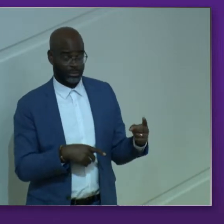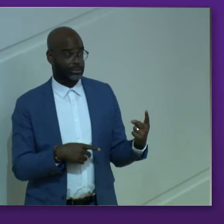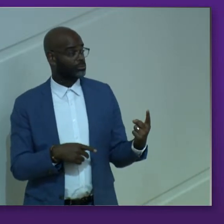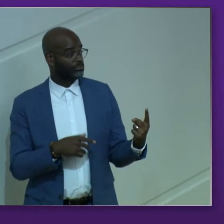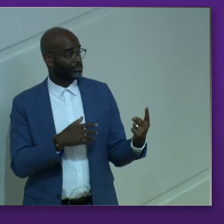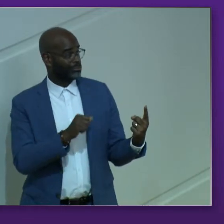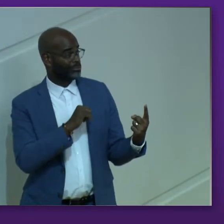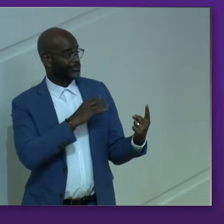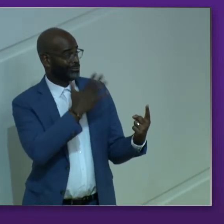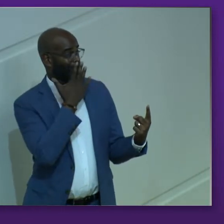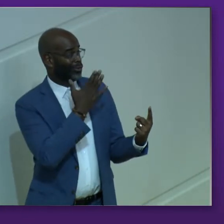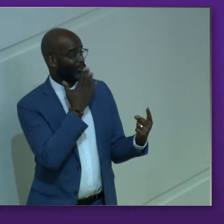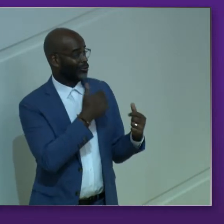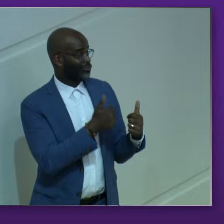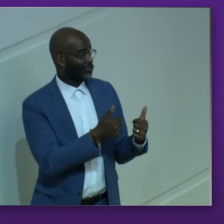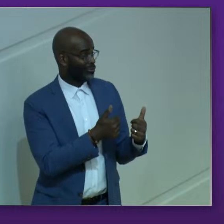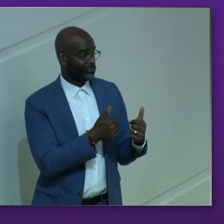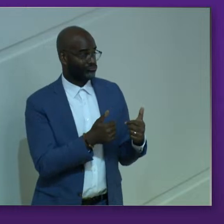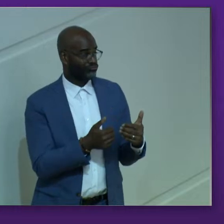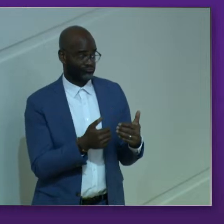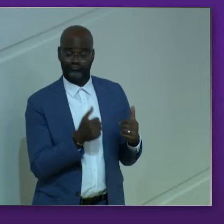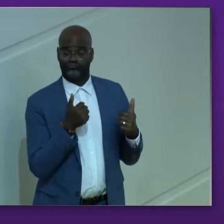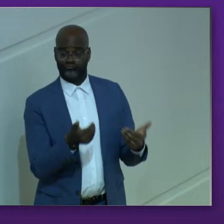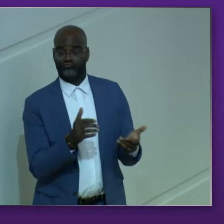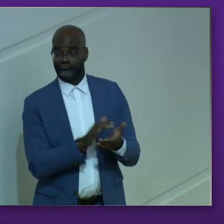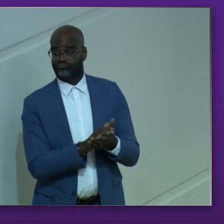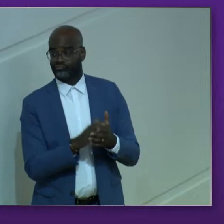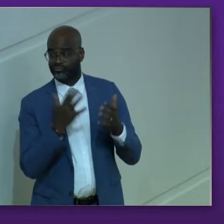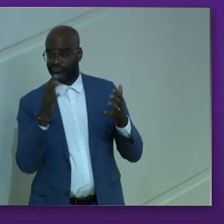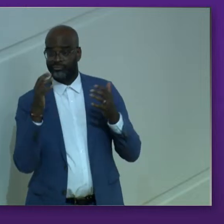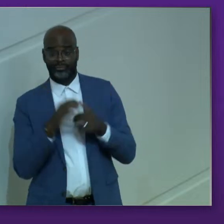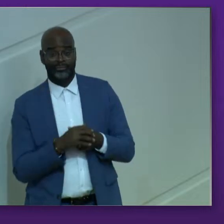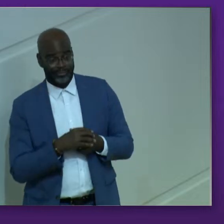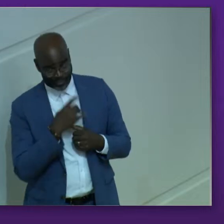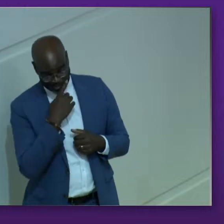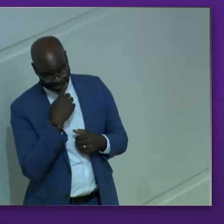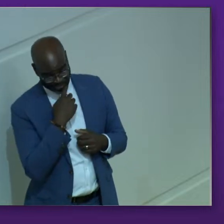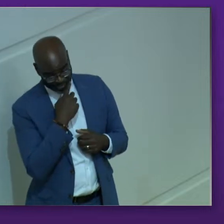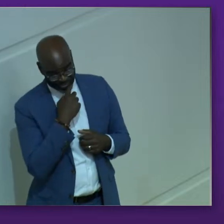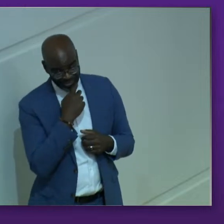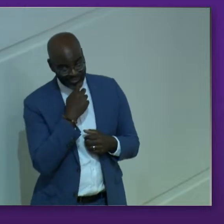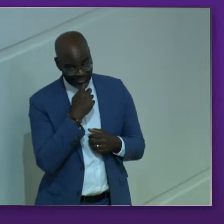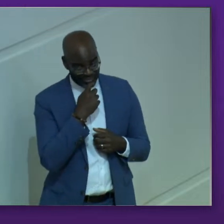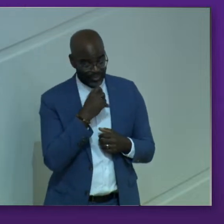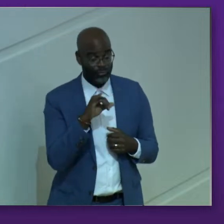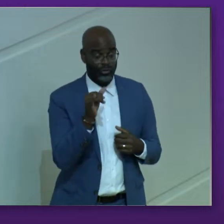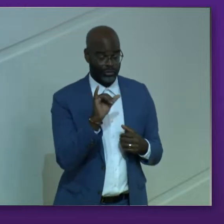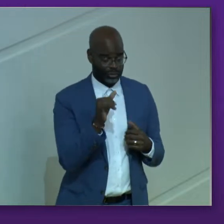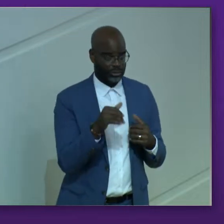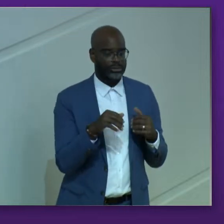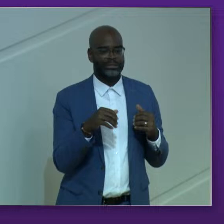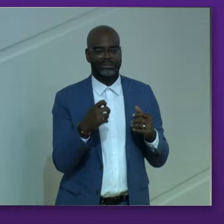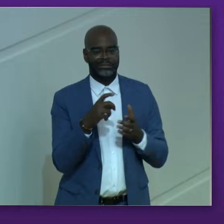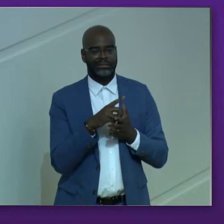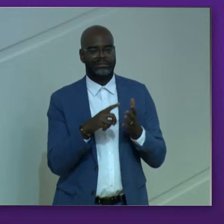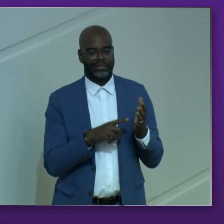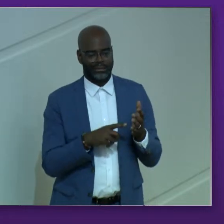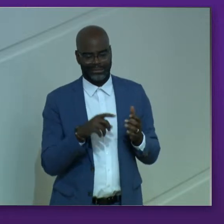PRESENT ADVISORY COMMITTEE ON EQUITY AND INCLUSION. [LISTING NAMES] HAS ALSO DEVELOPED AND FACILITATED